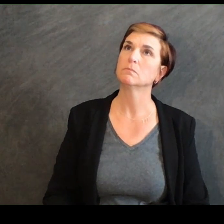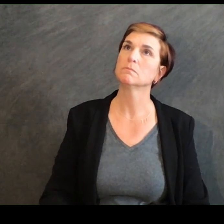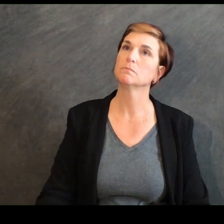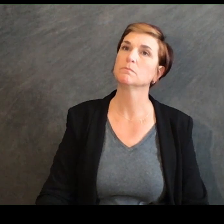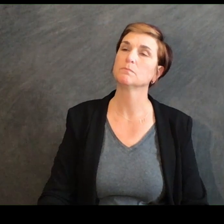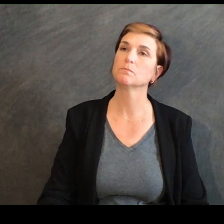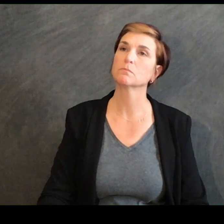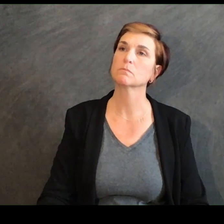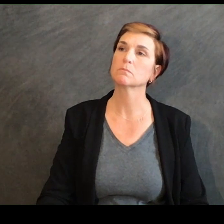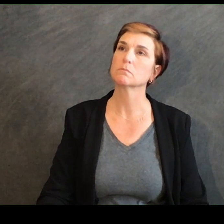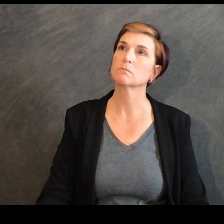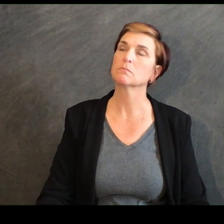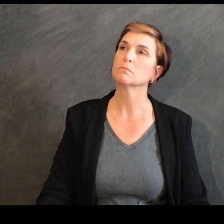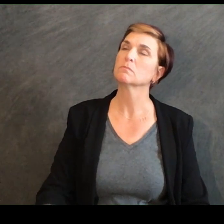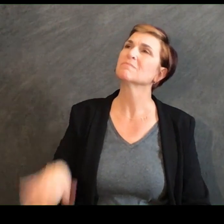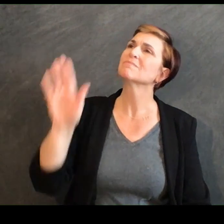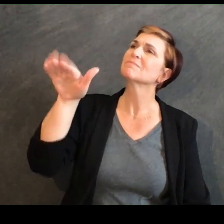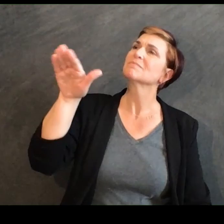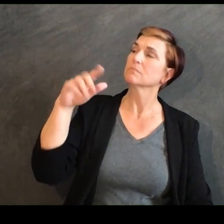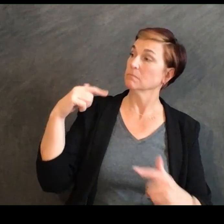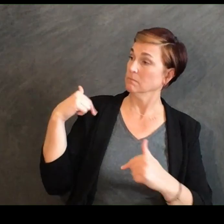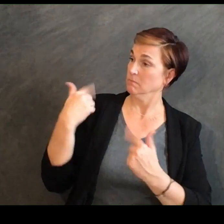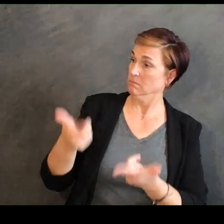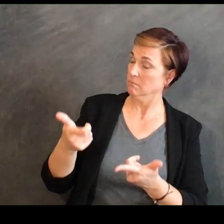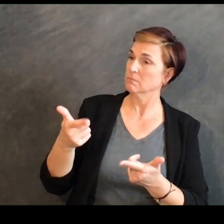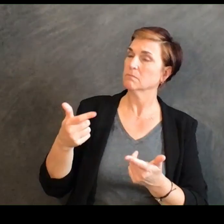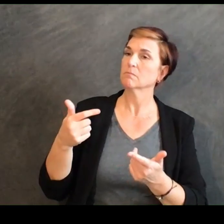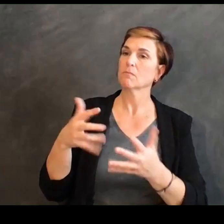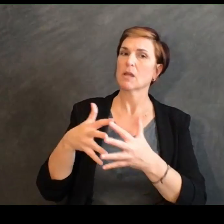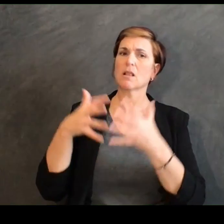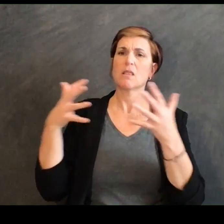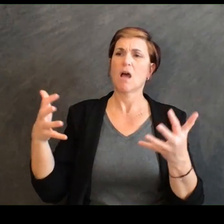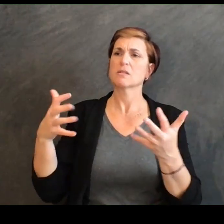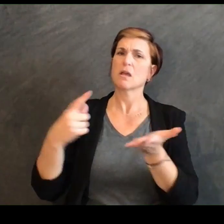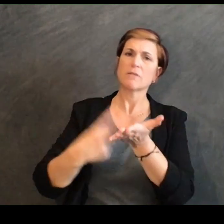I know there's been a lot of talk about testing I just want to make sure we're